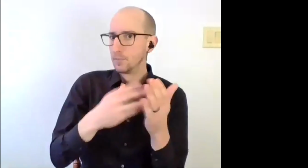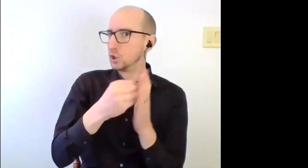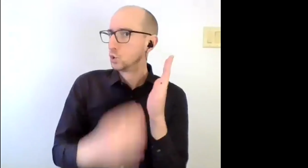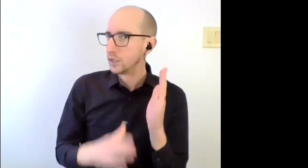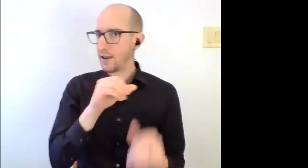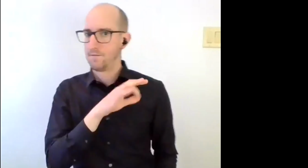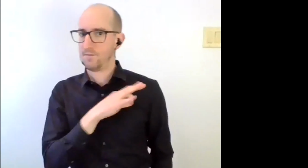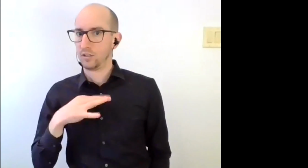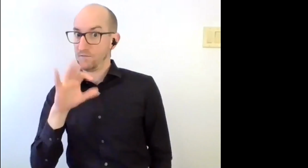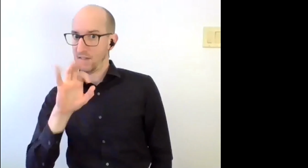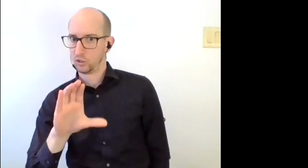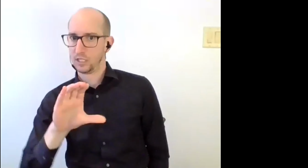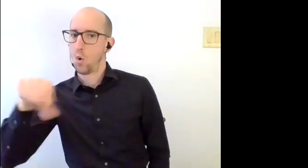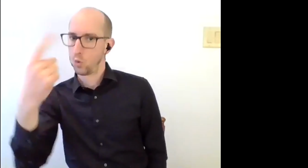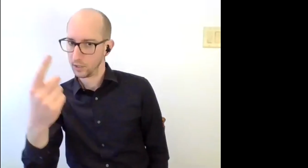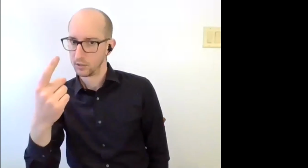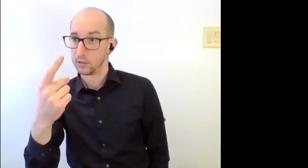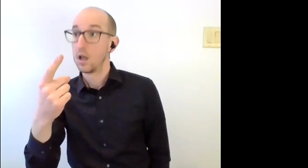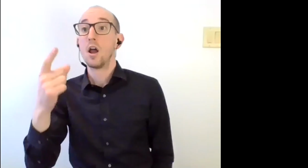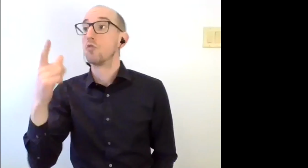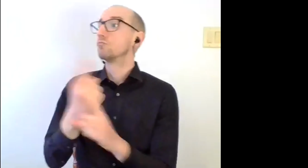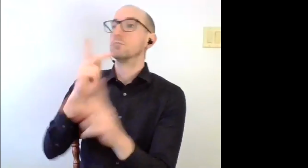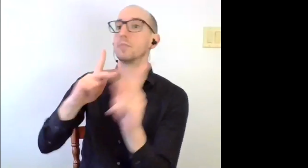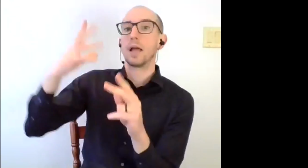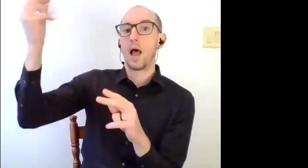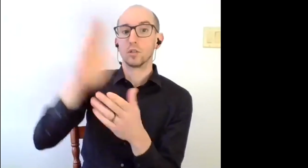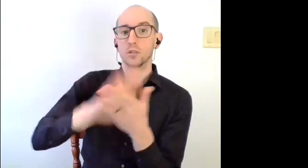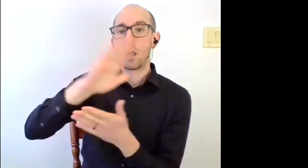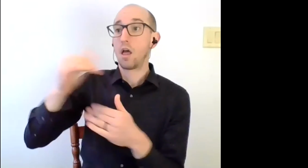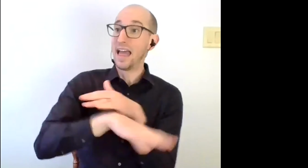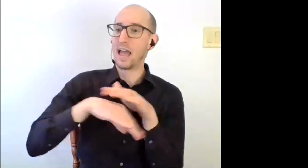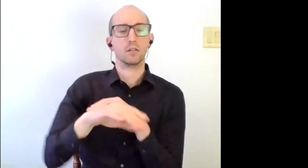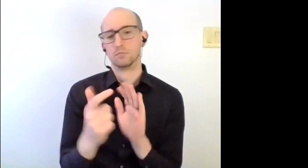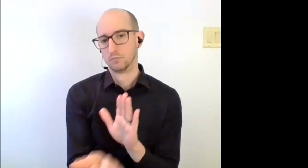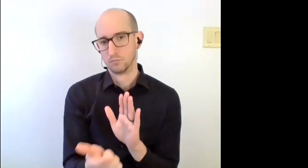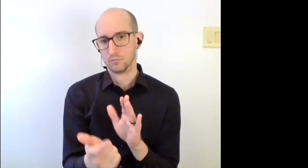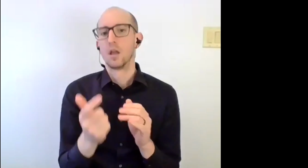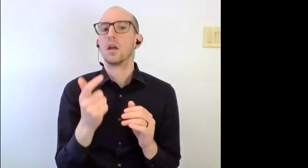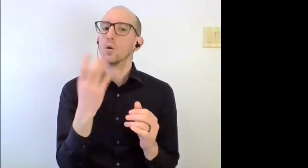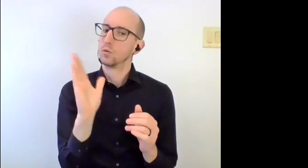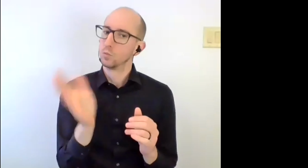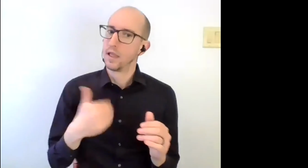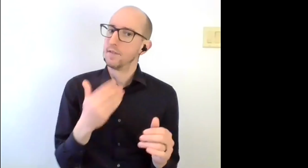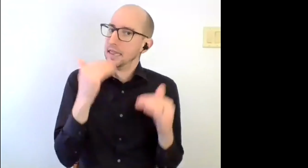April 26. We will allow limited access April 26 for student